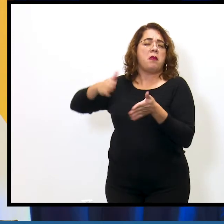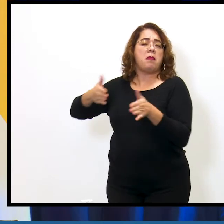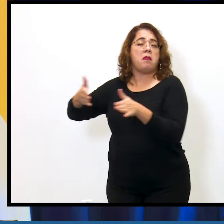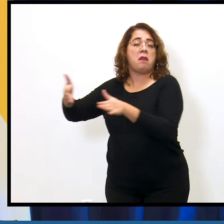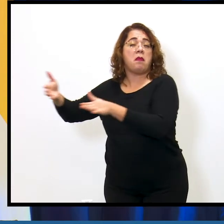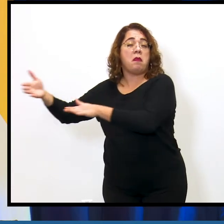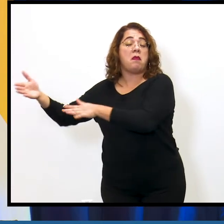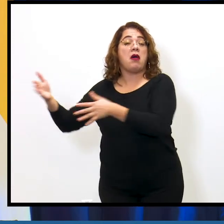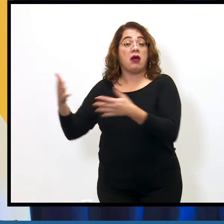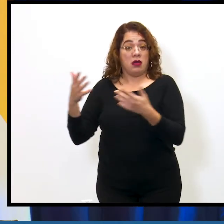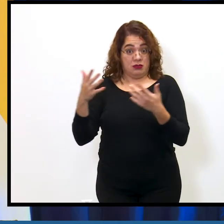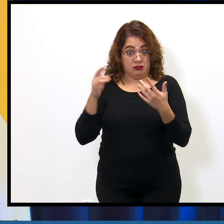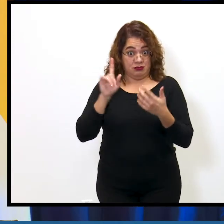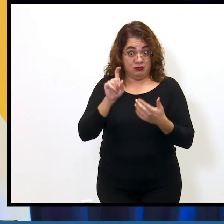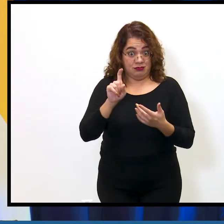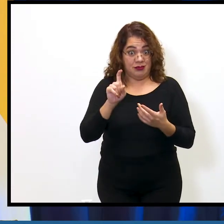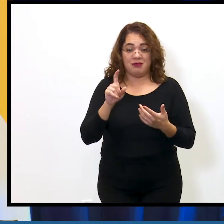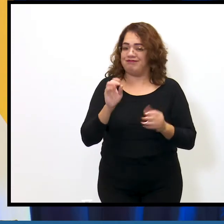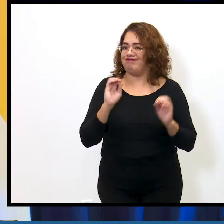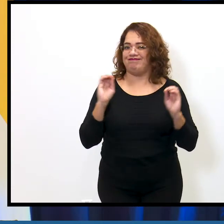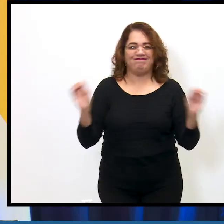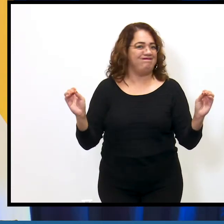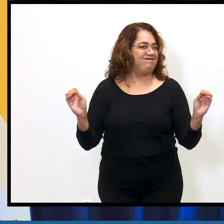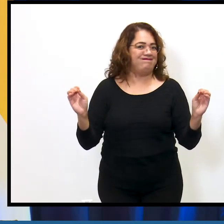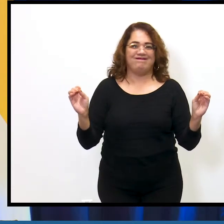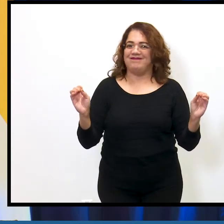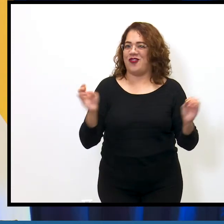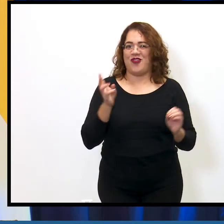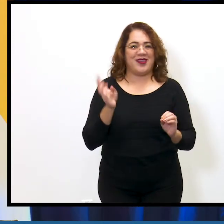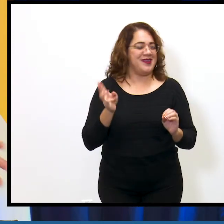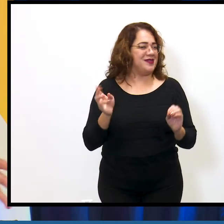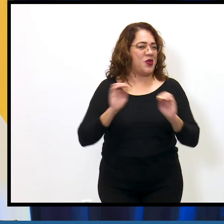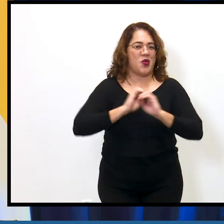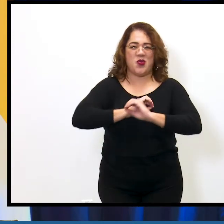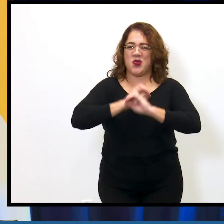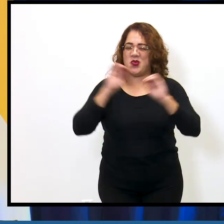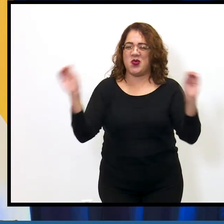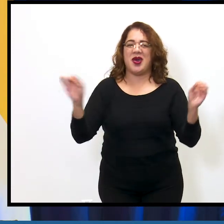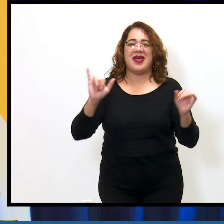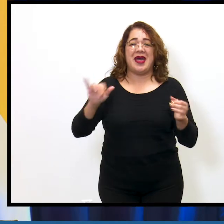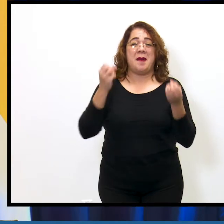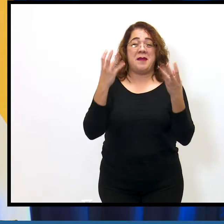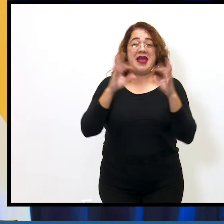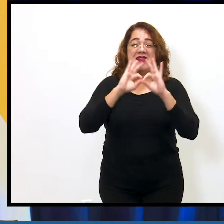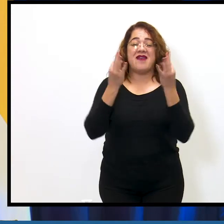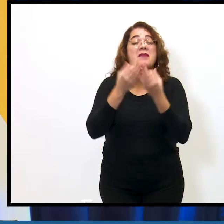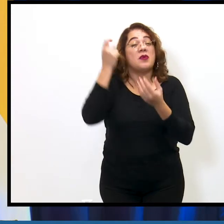devastated this many families in the history of our city. Not the earthquake in the 1930s,